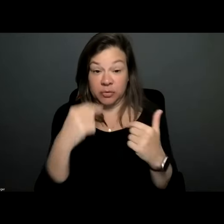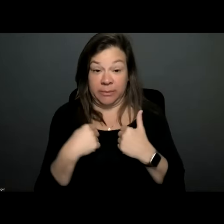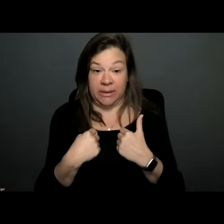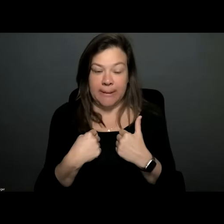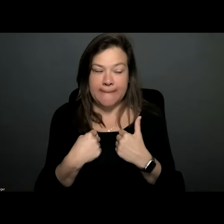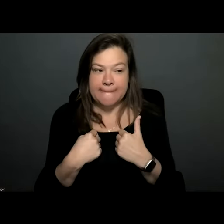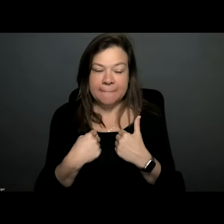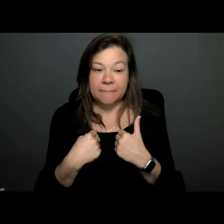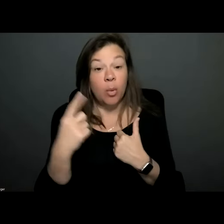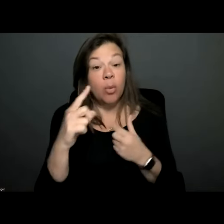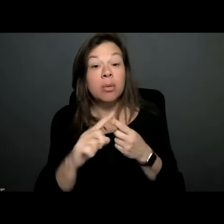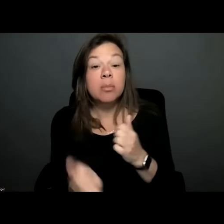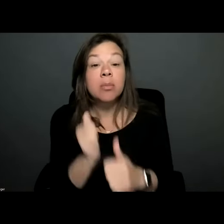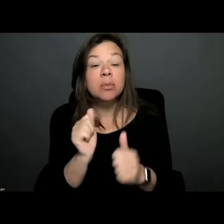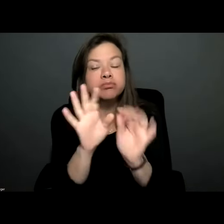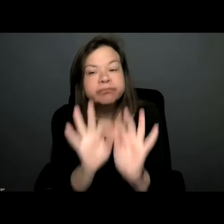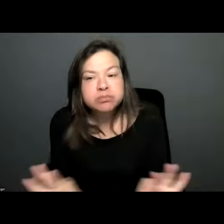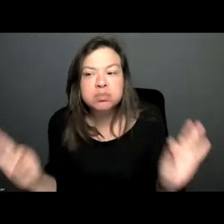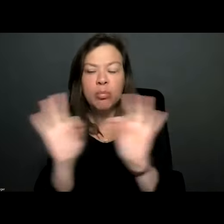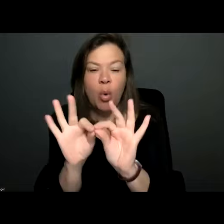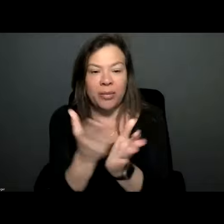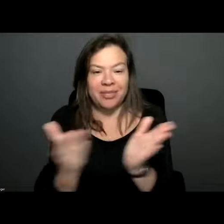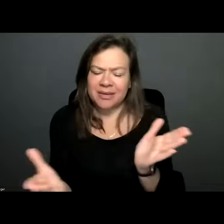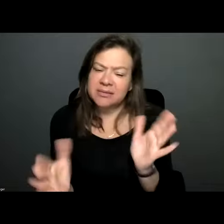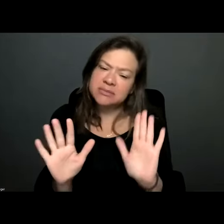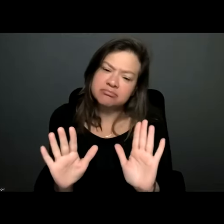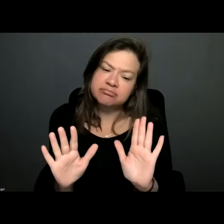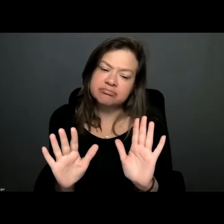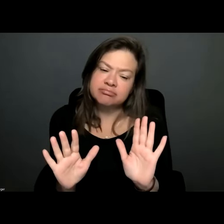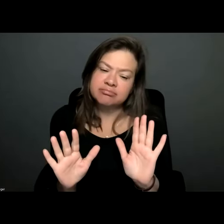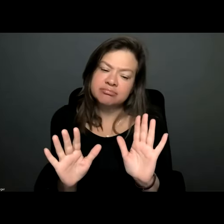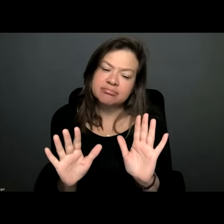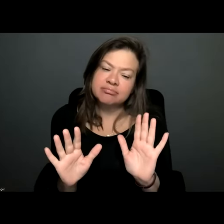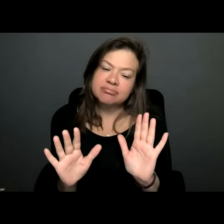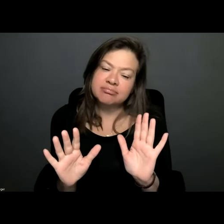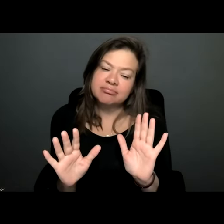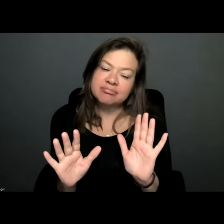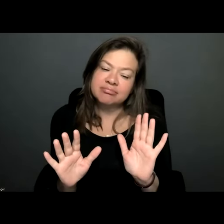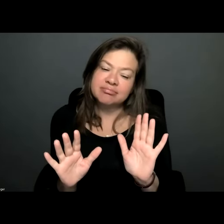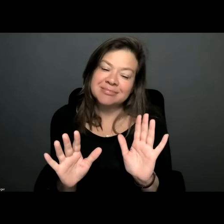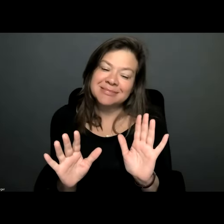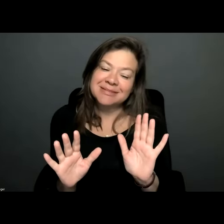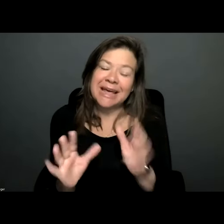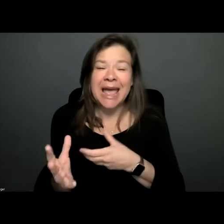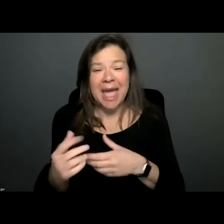one of the most important things, you know, included in all this is to,